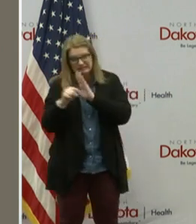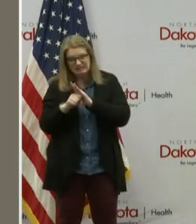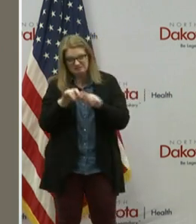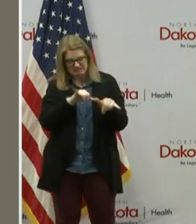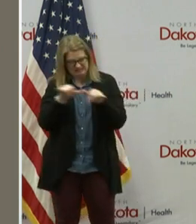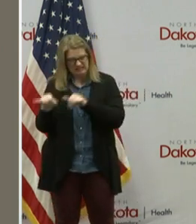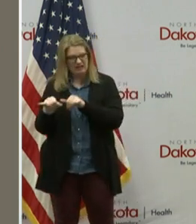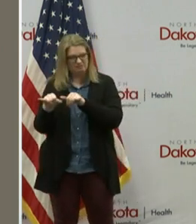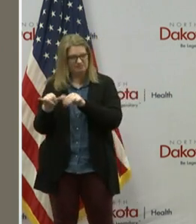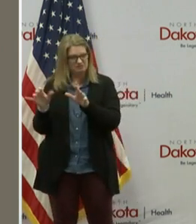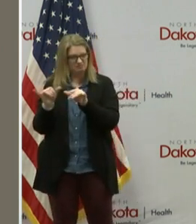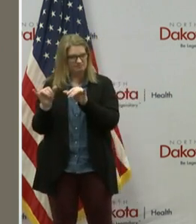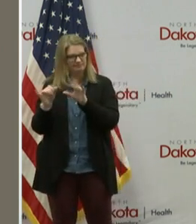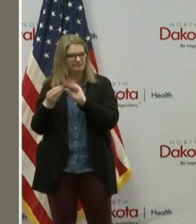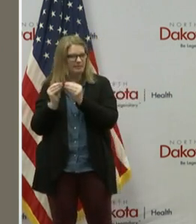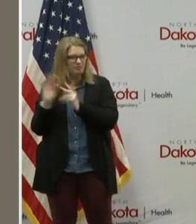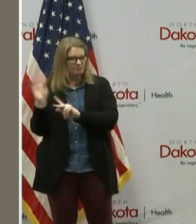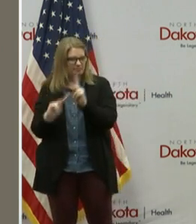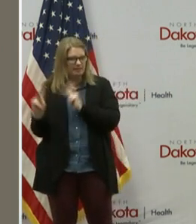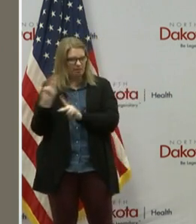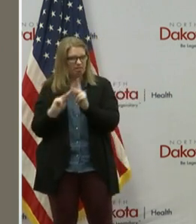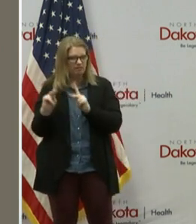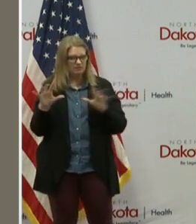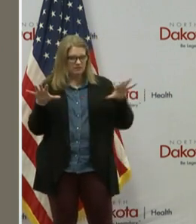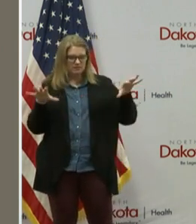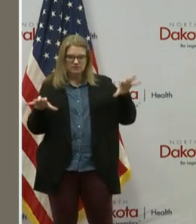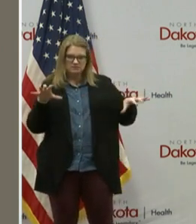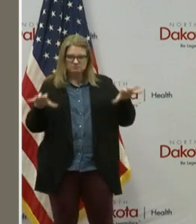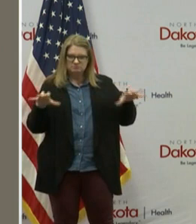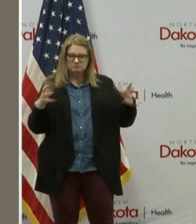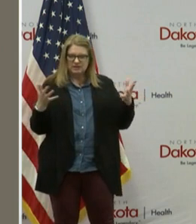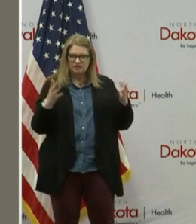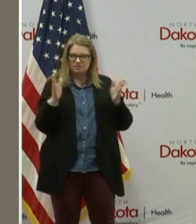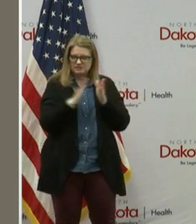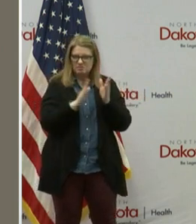IN TERMS OF LOAN DOLLARS THAT RECOMMENDTIVE TO OTHER STATES